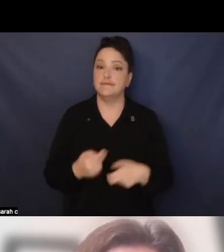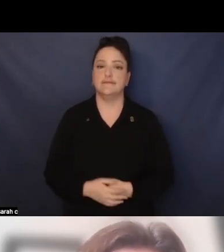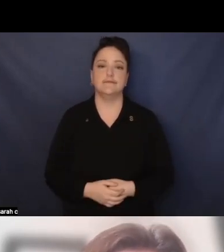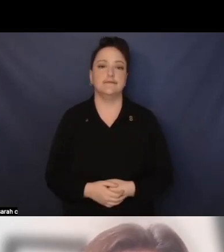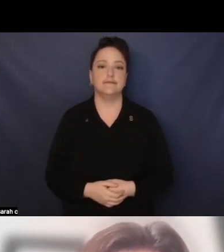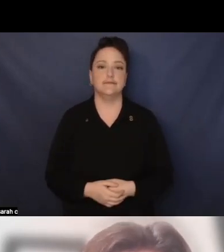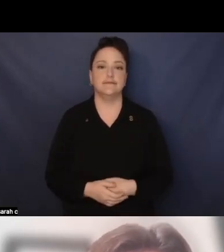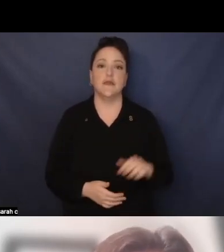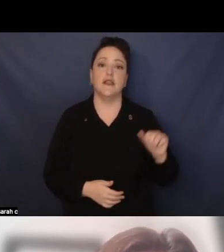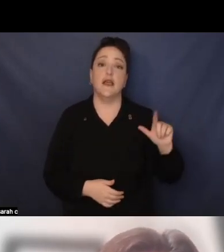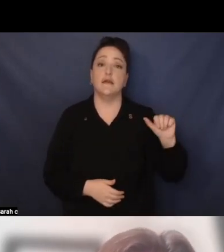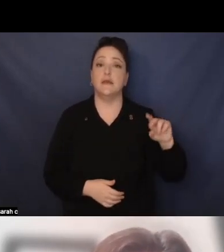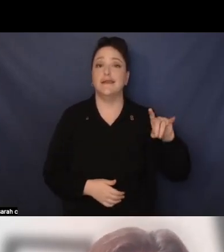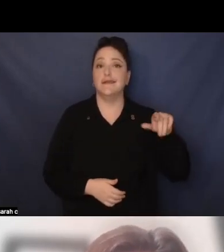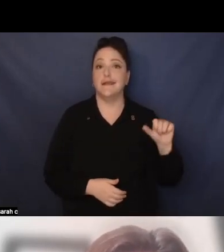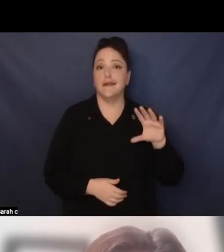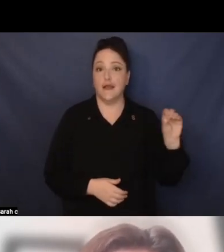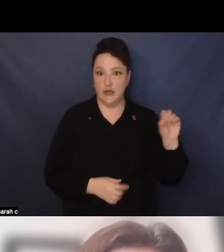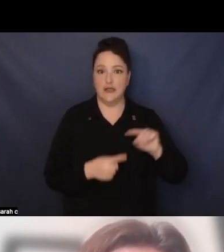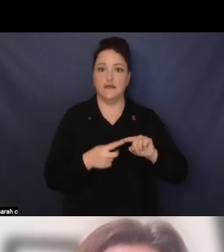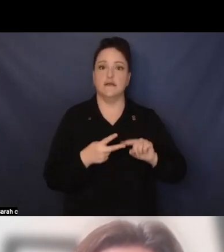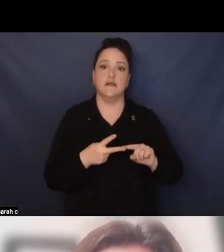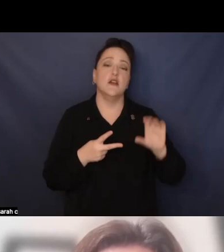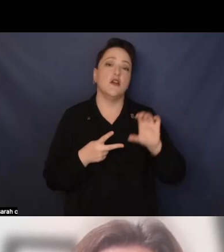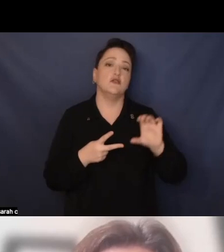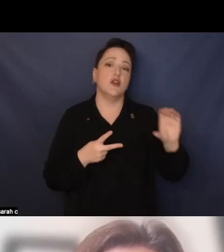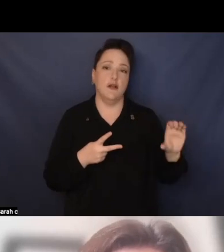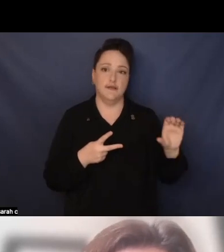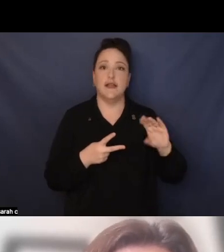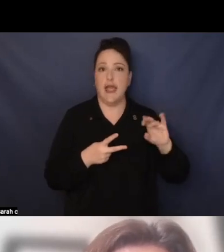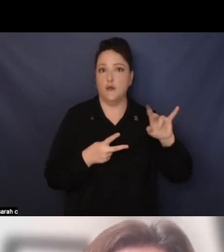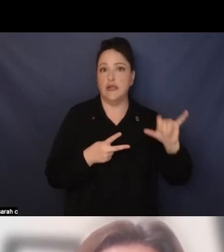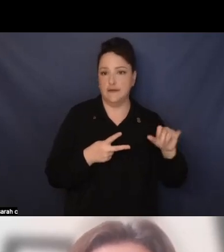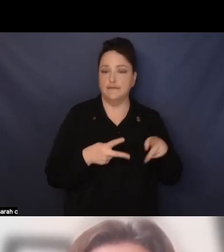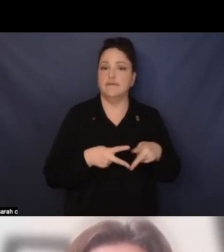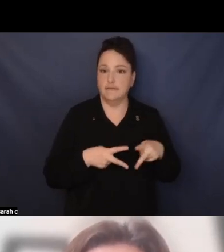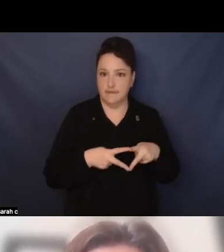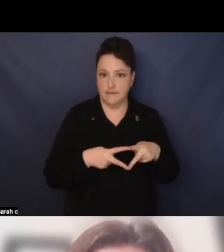Alameda County and Contra Costa County are still requiring masking at Skilled Nursing Facilities.